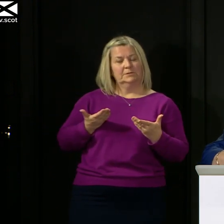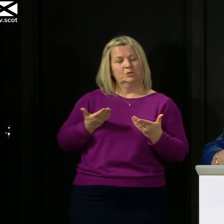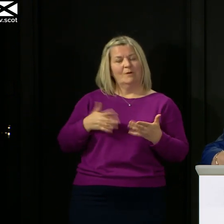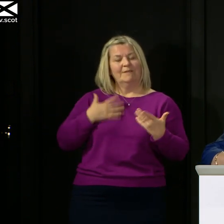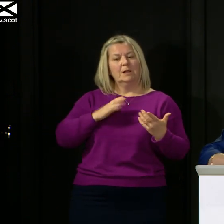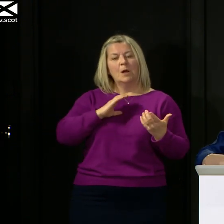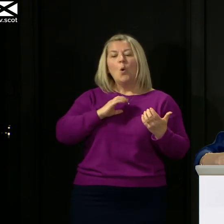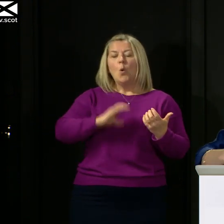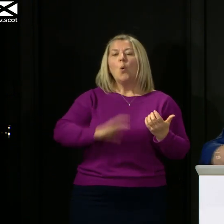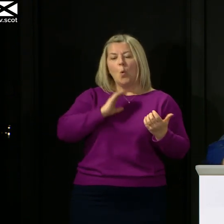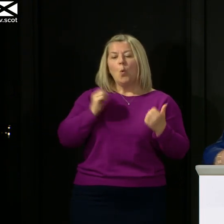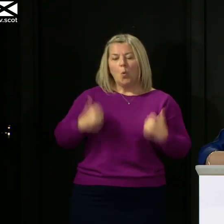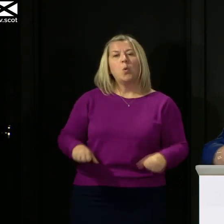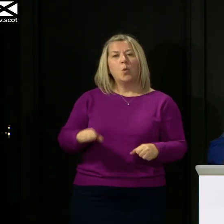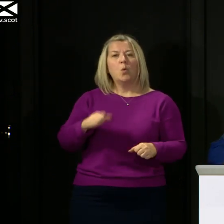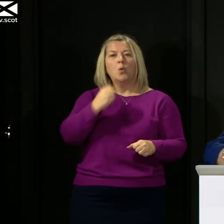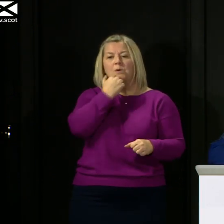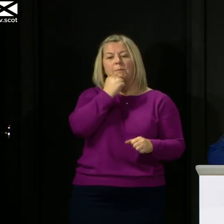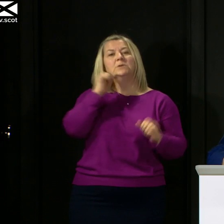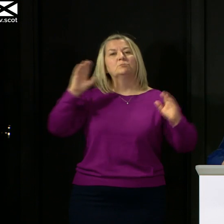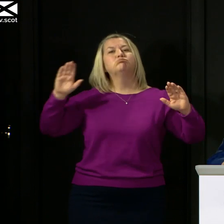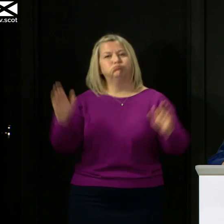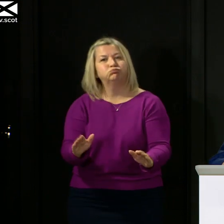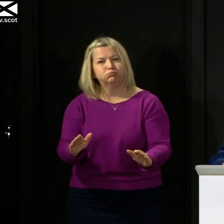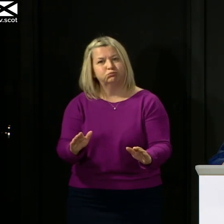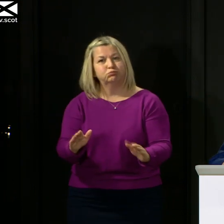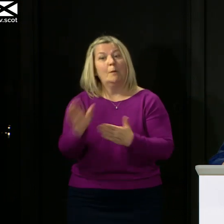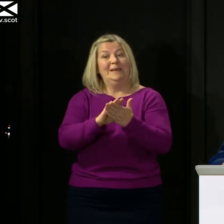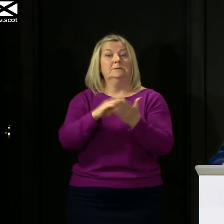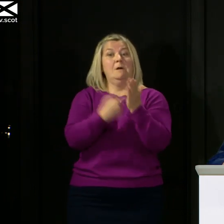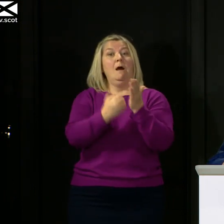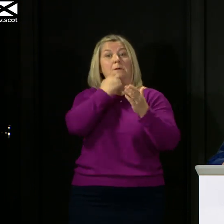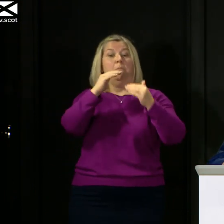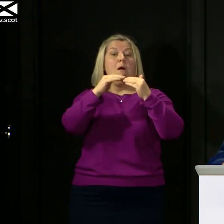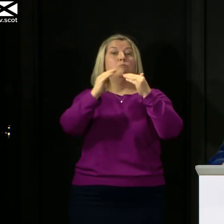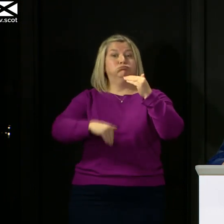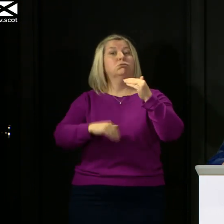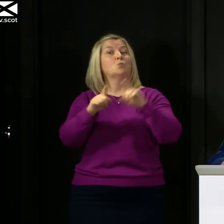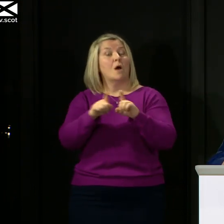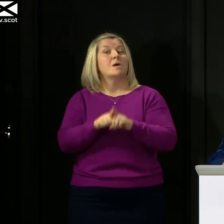trend, and that we then hopefully see the R number reduce as well in Scotland. So that's